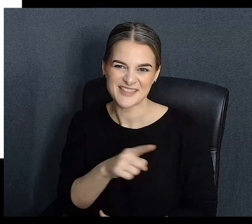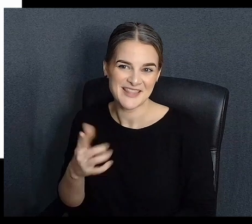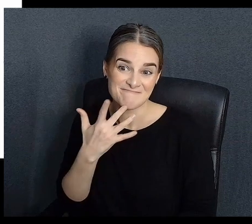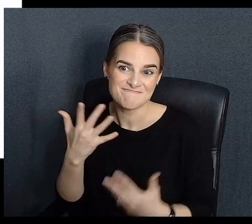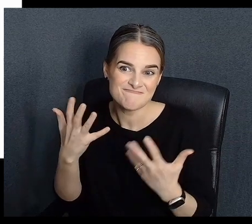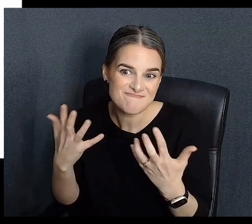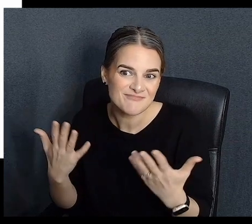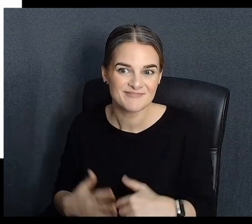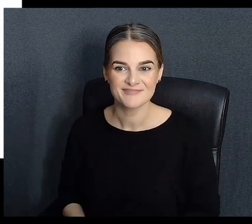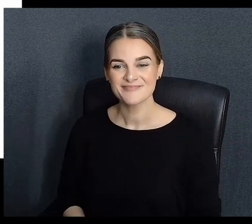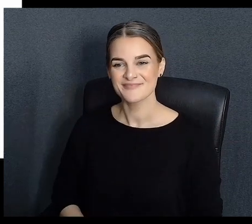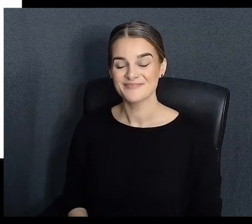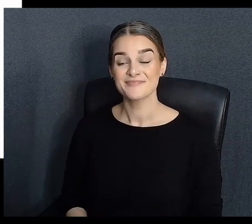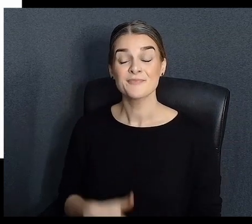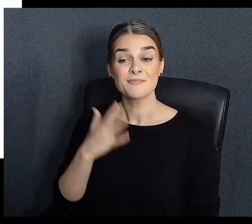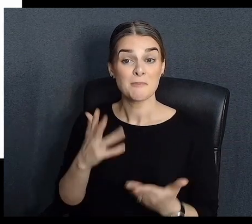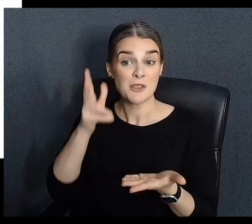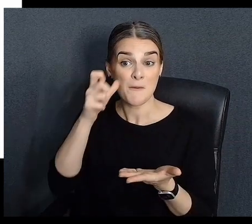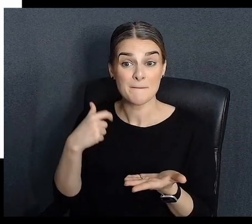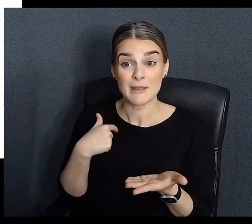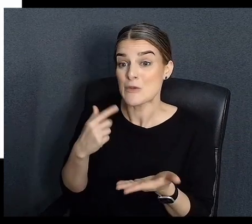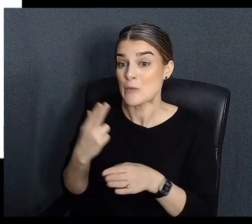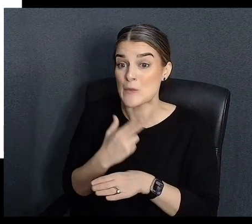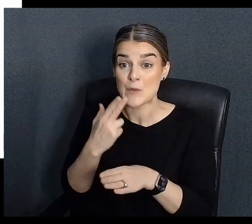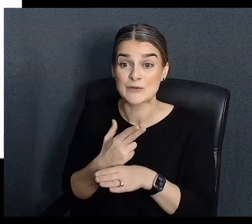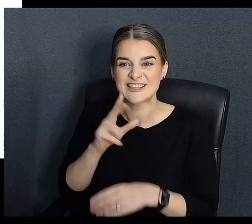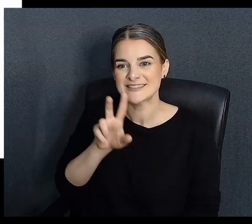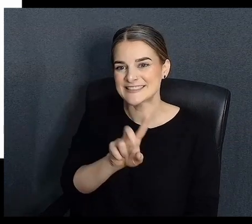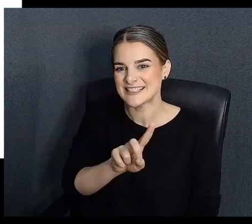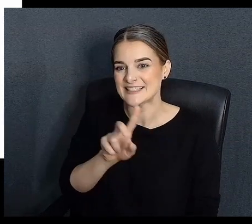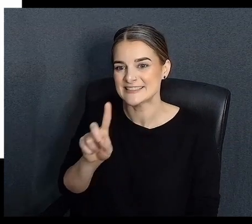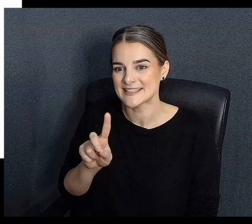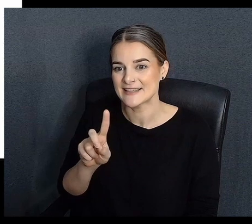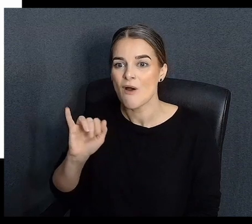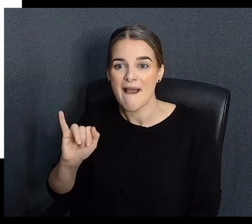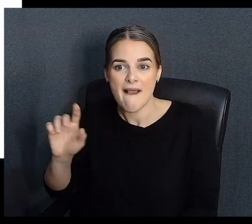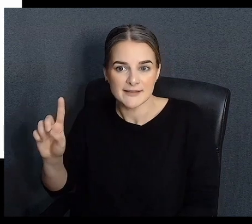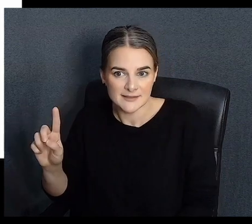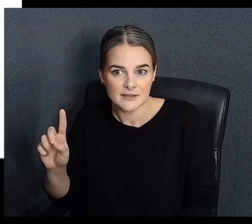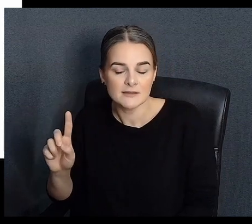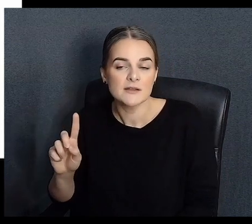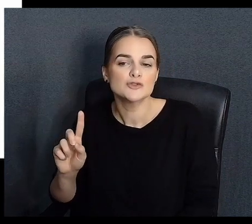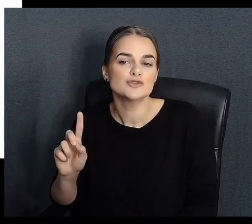You might also hear me use things like DD or ID to refer to developmental mental disability